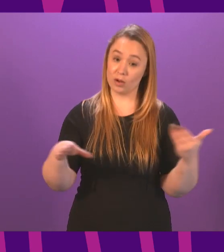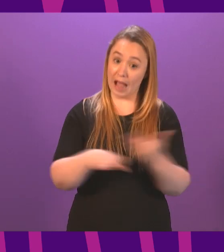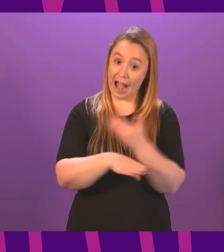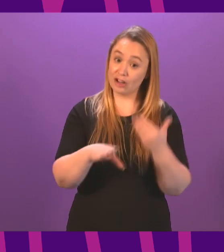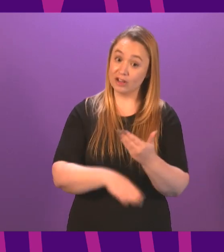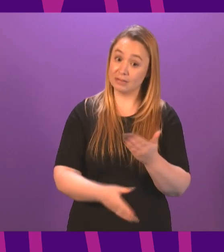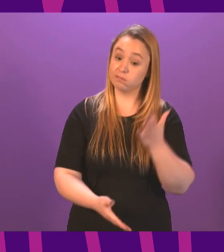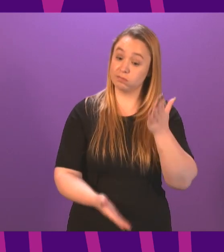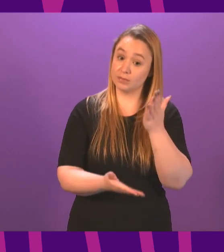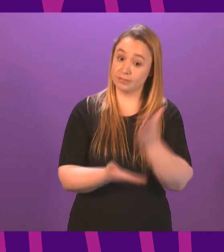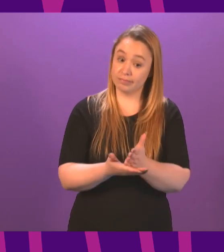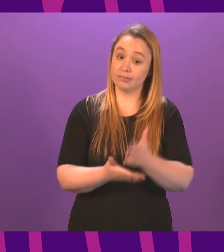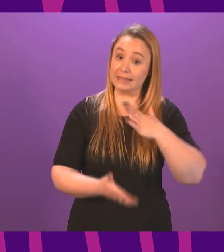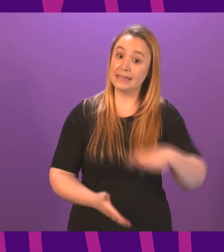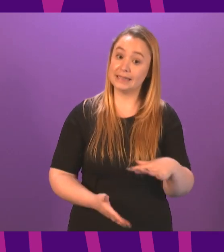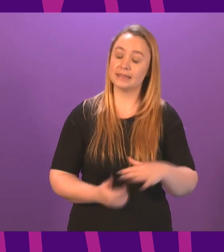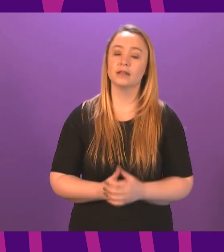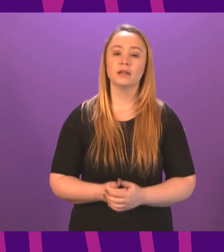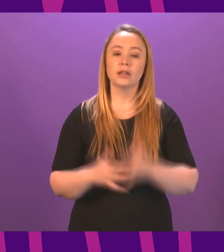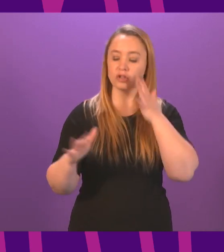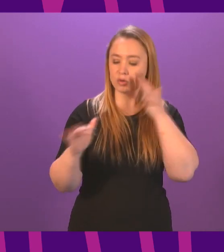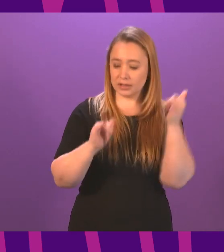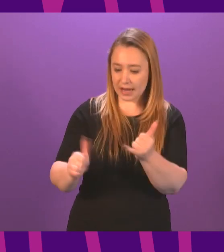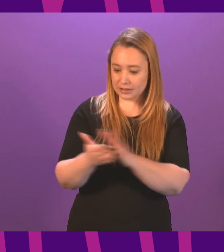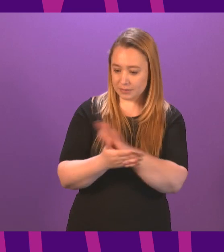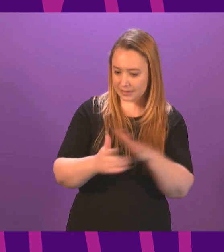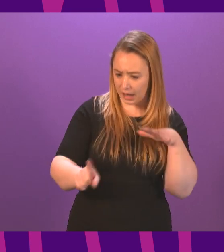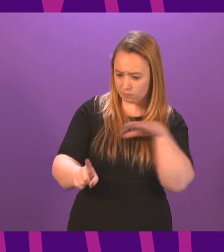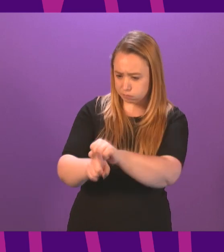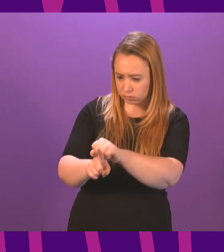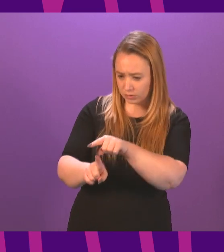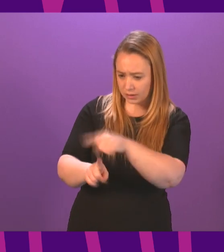Testing helps us identify who needs to self-isolate. However, the Scottish Government’s own evidence